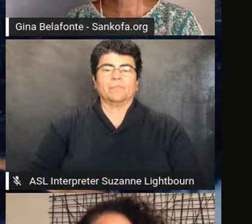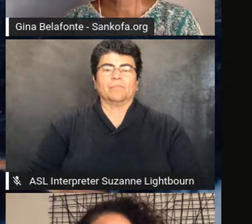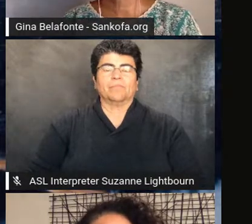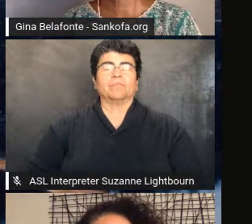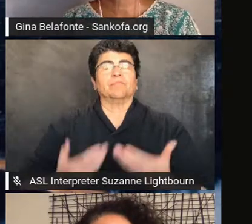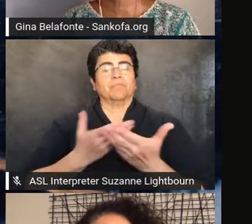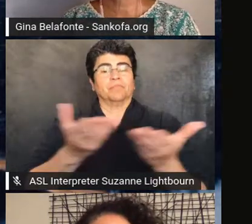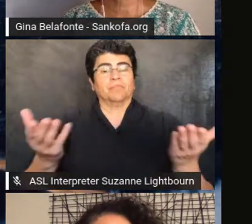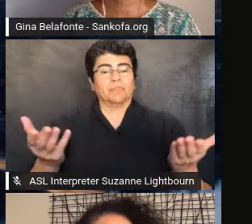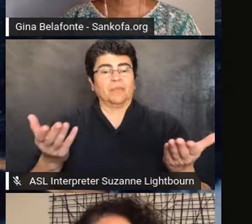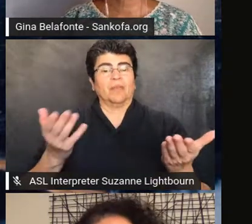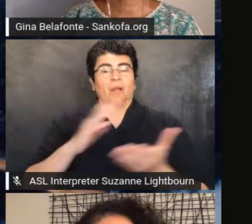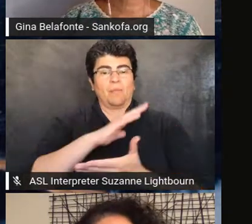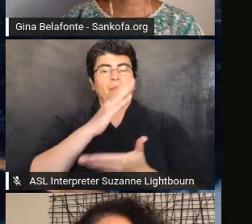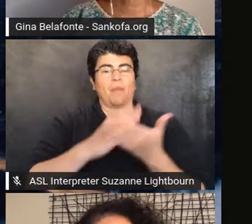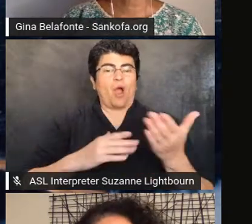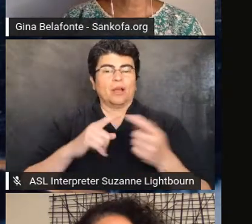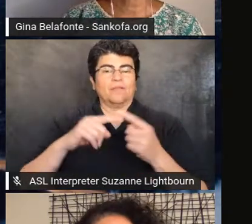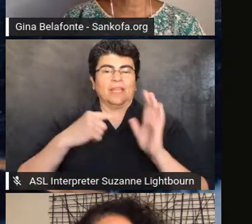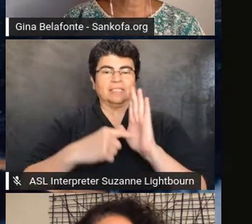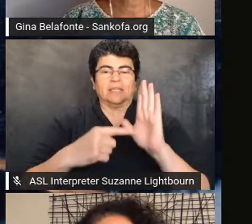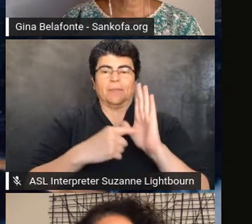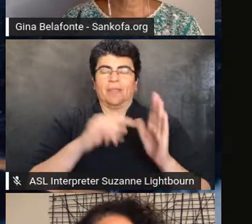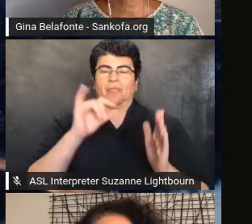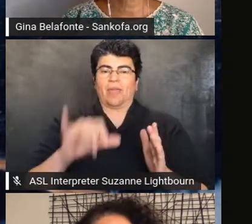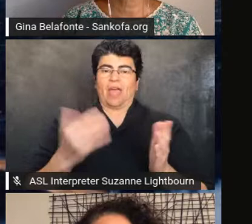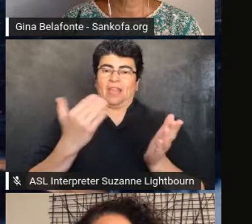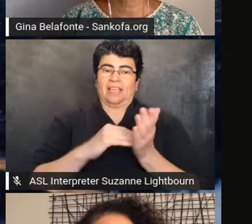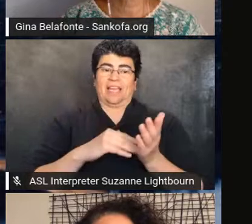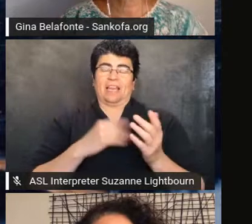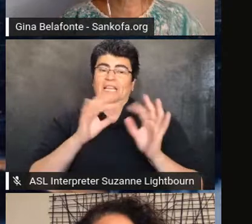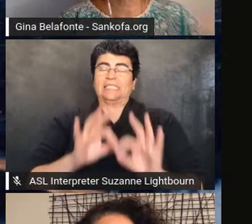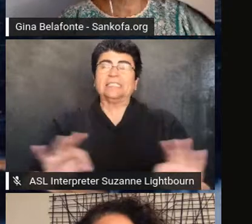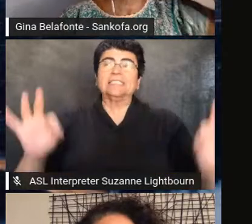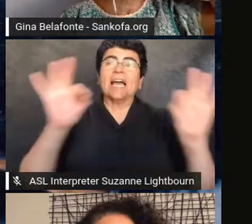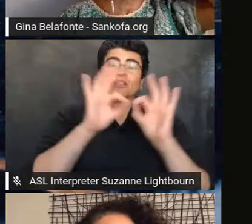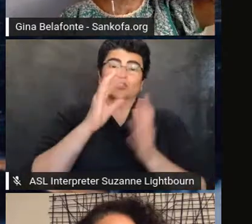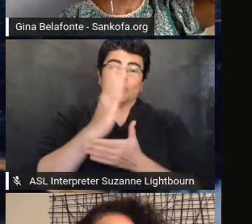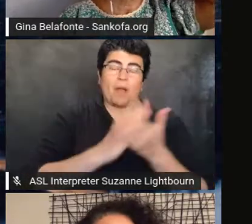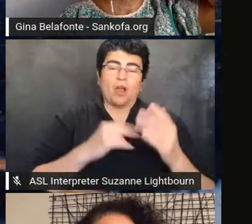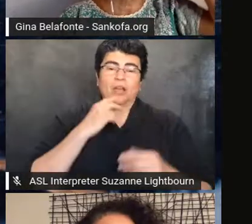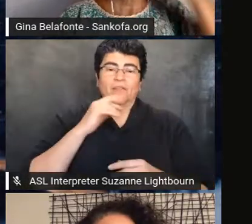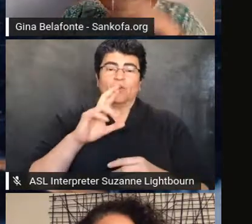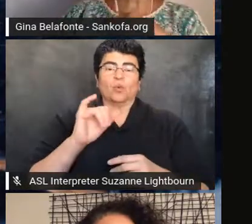This is part of the exhibit that was an essential part of RISD's campus.